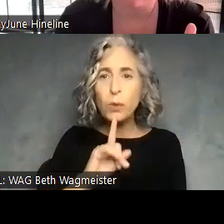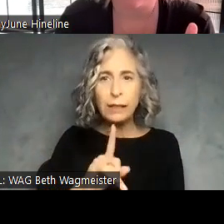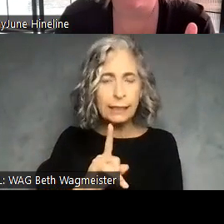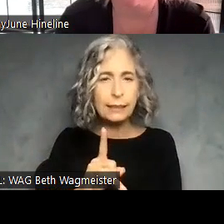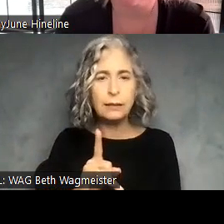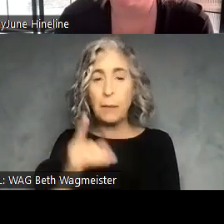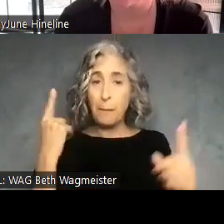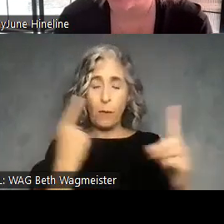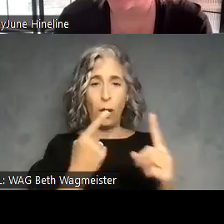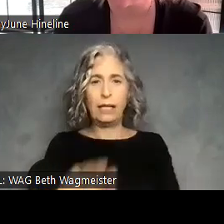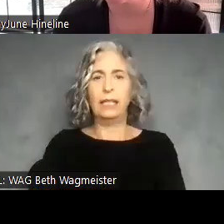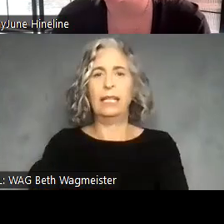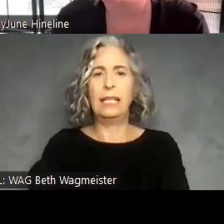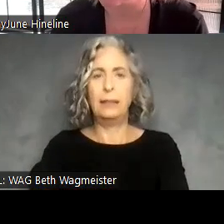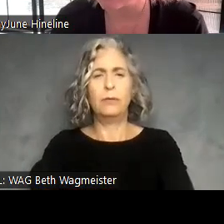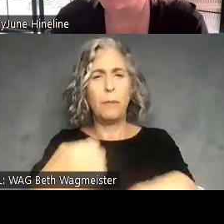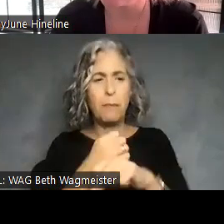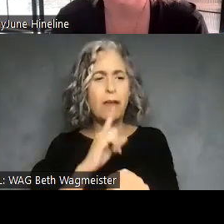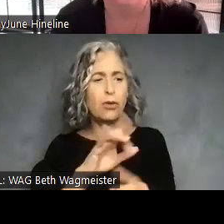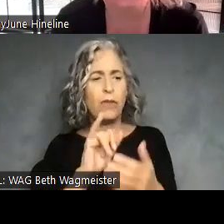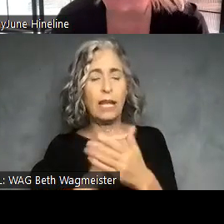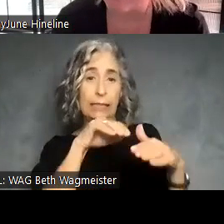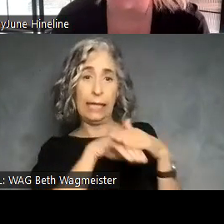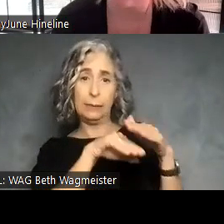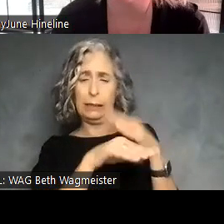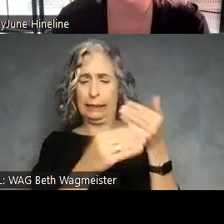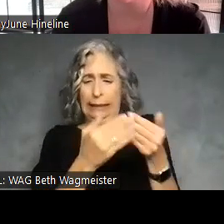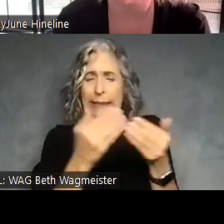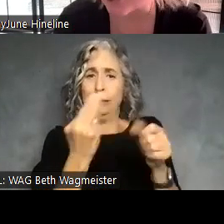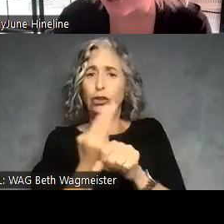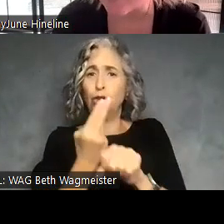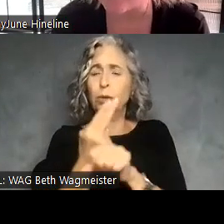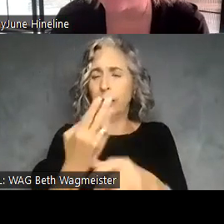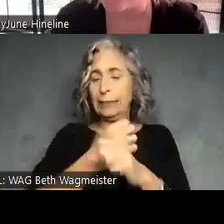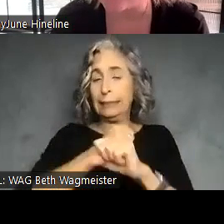I will iterate this through the program. It's about giving your users options and choices.